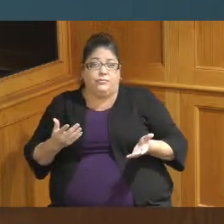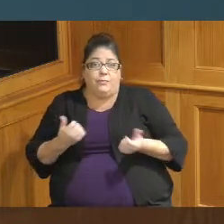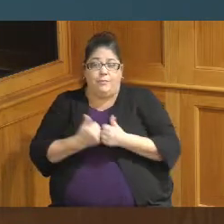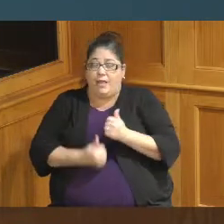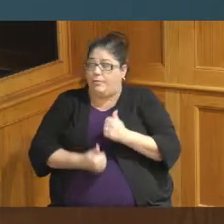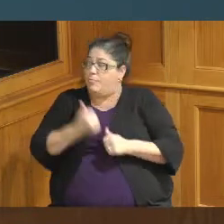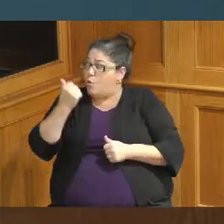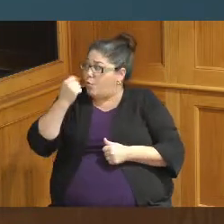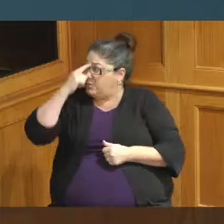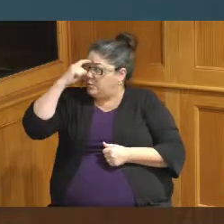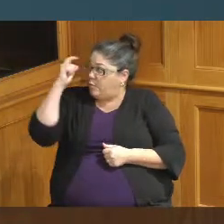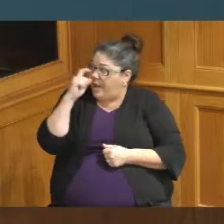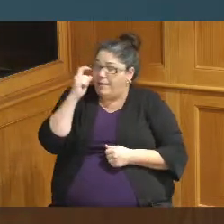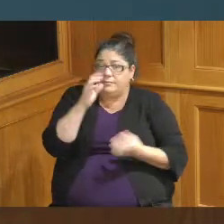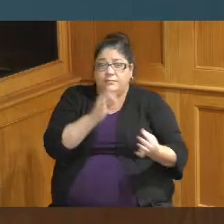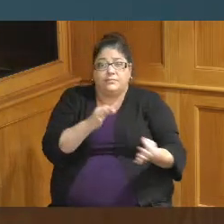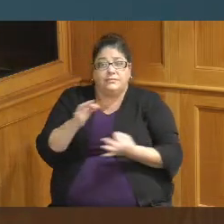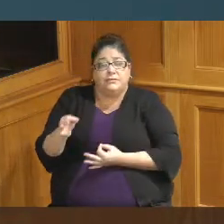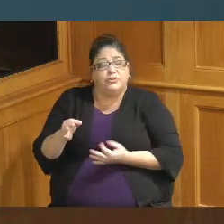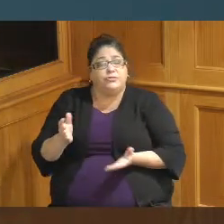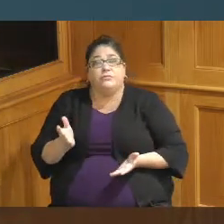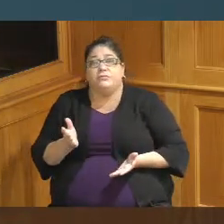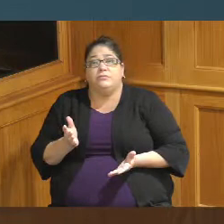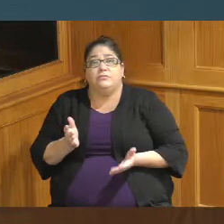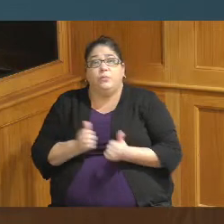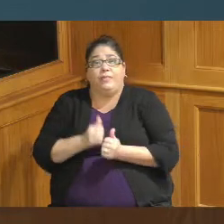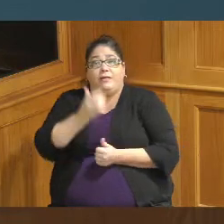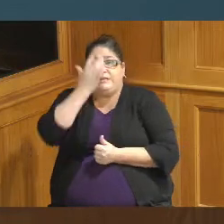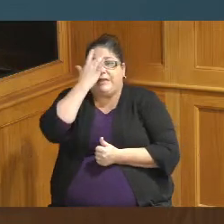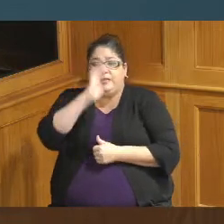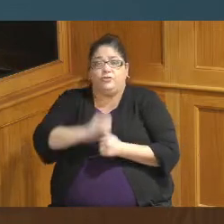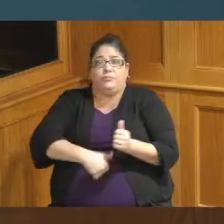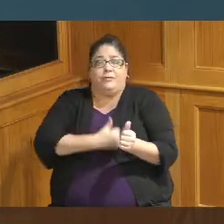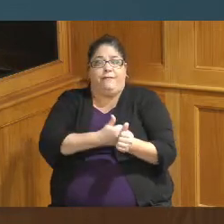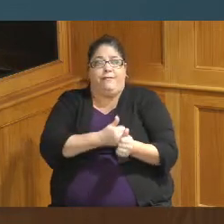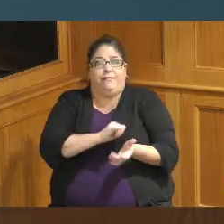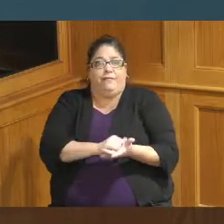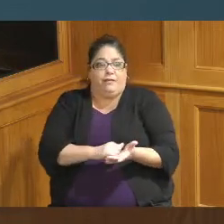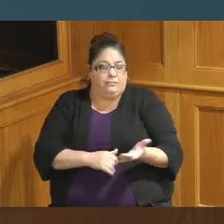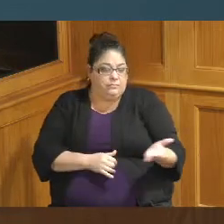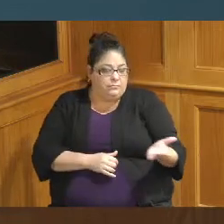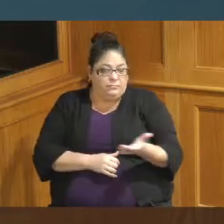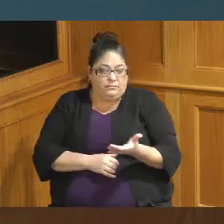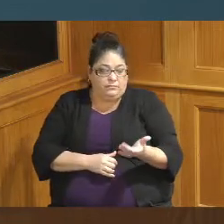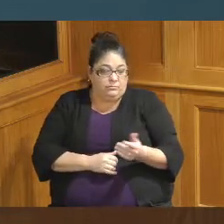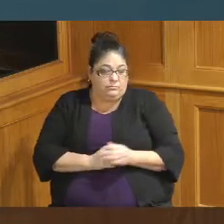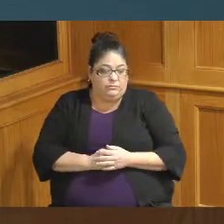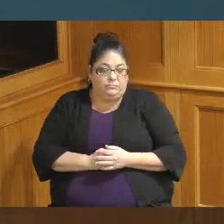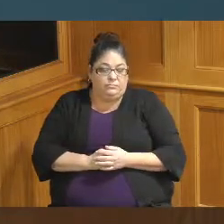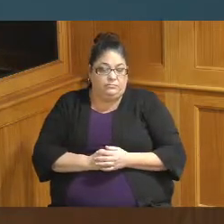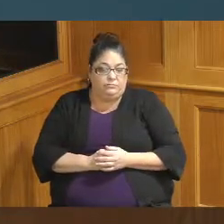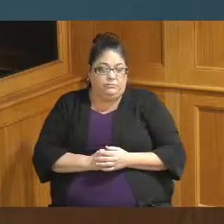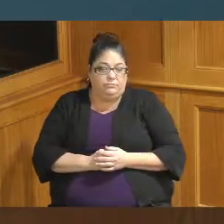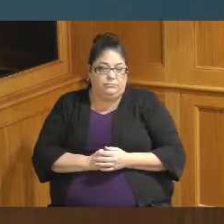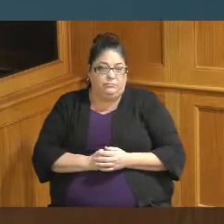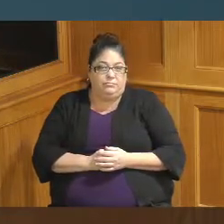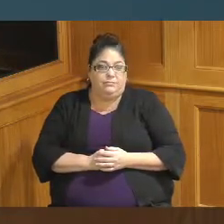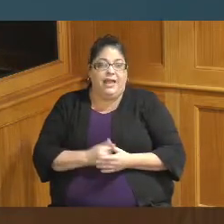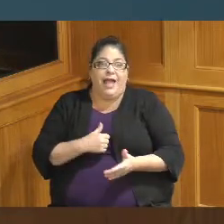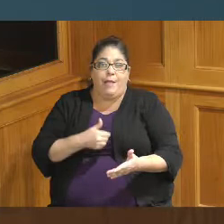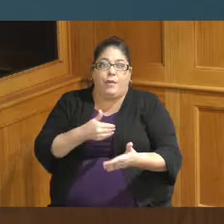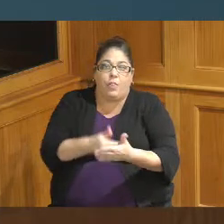I don't don't want something where I don't I guess I'm just I'm close in the streets with the people